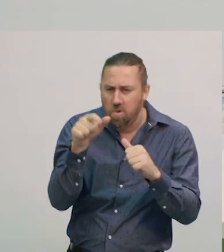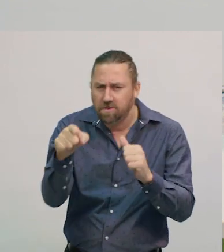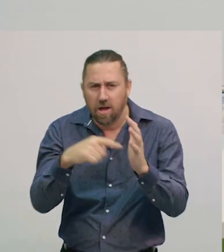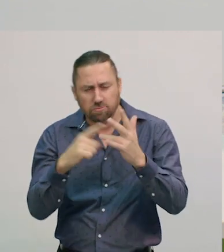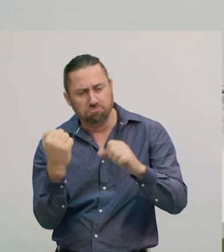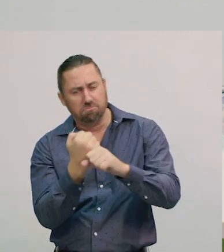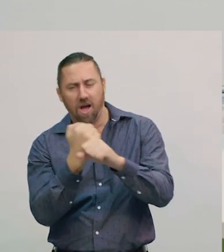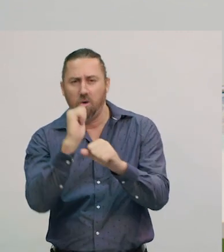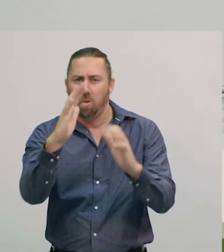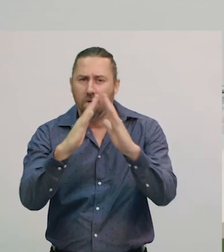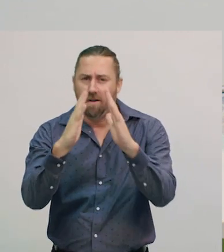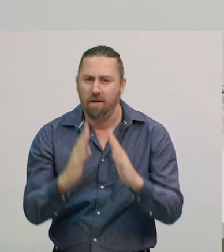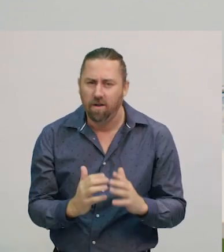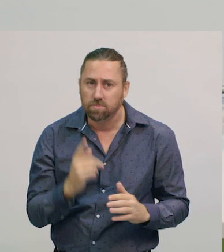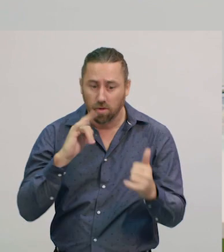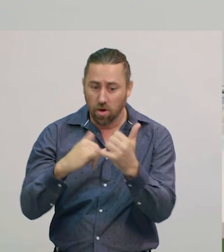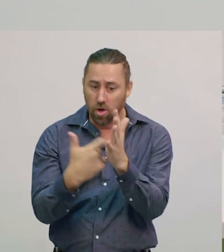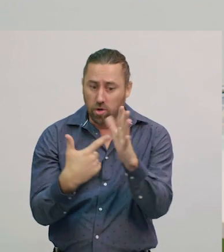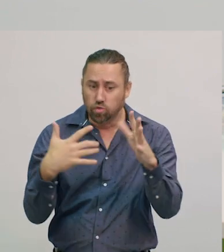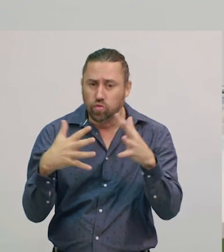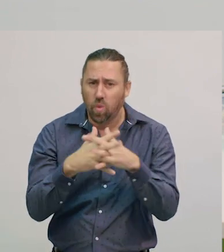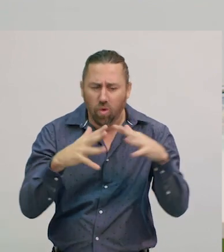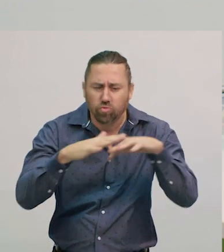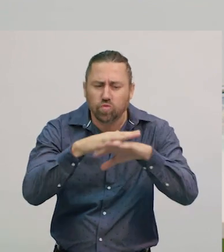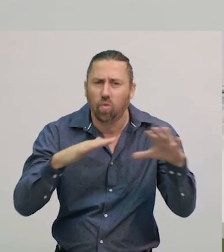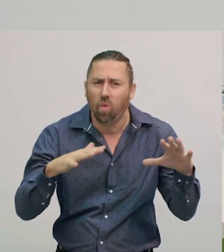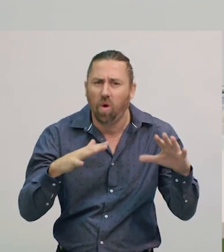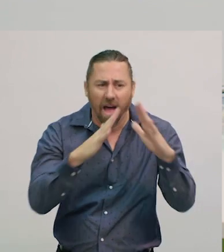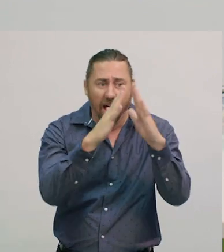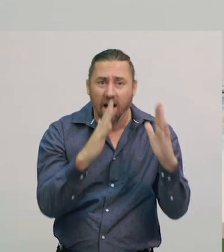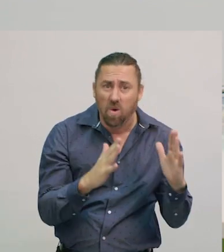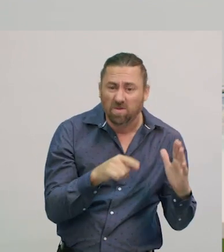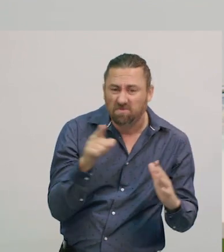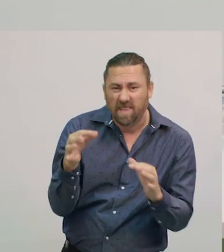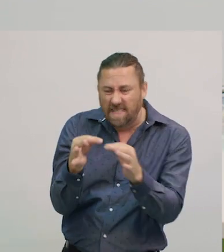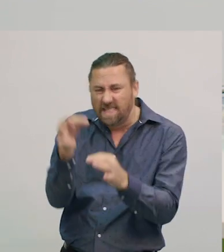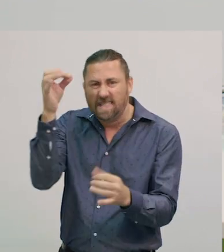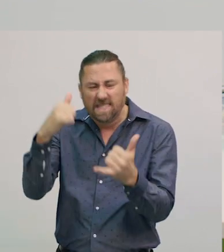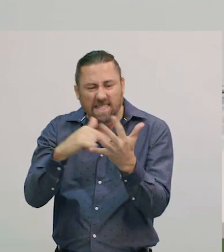Now, the straw house didn’t work out well for the little pigs, and nor did the one made from sticks.